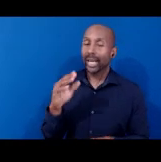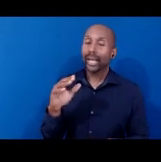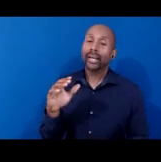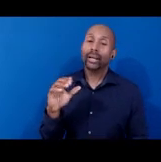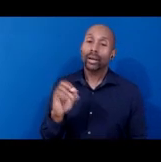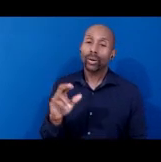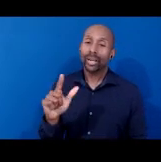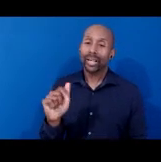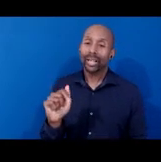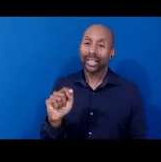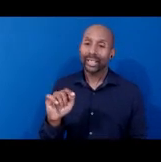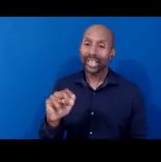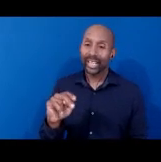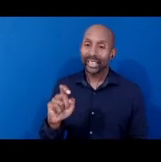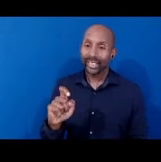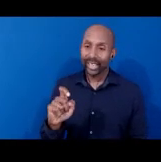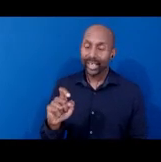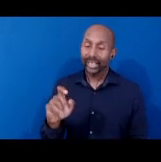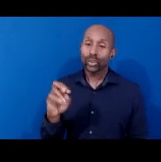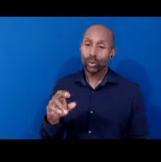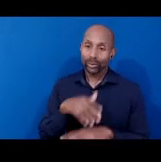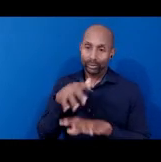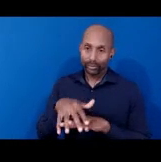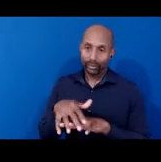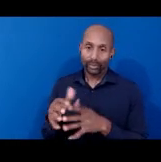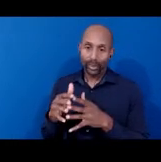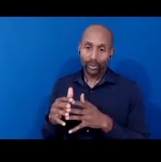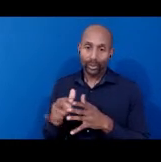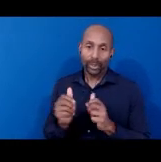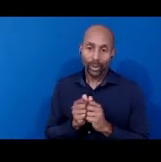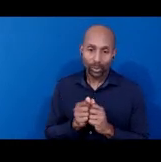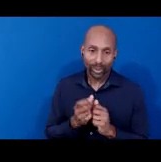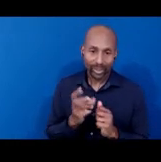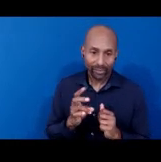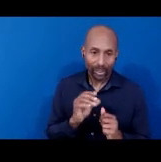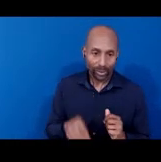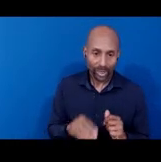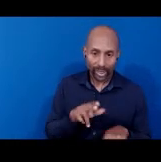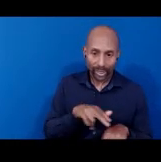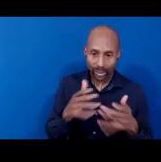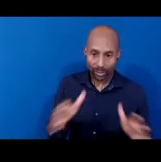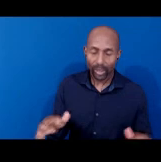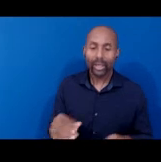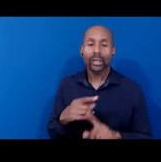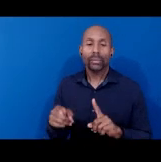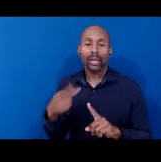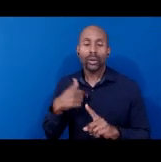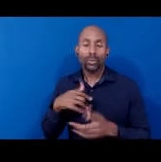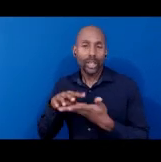But really what we did is we, we really tried to listen and learn from people about what challenges they were confronted with. Next slide, please.